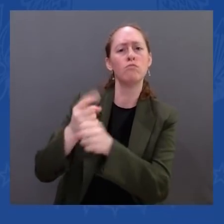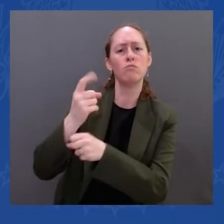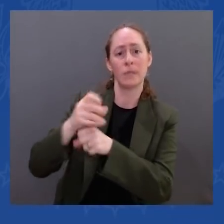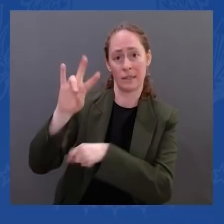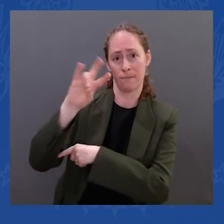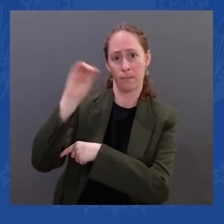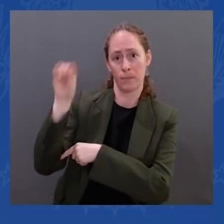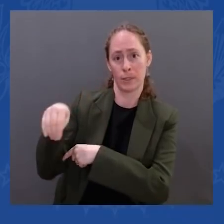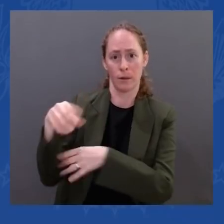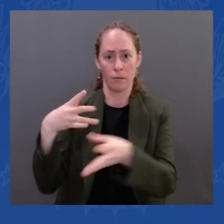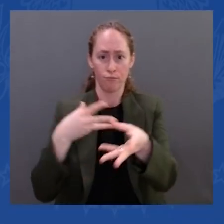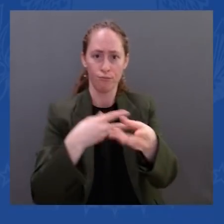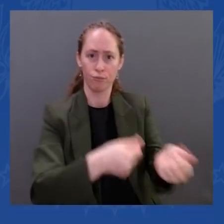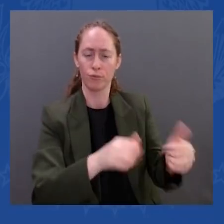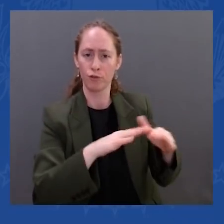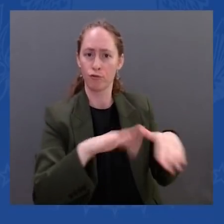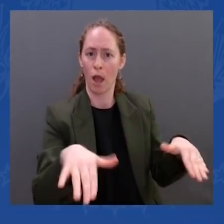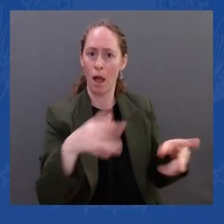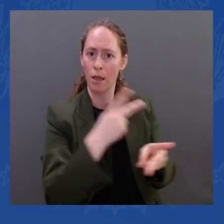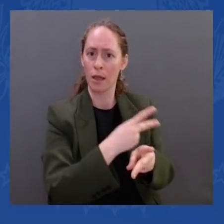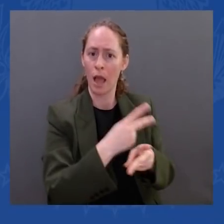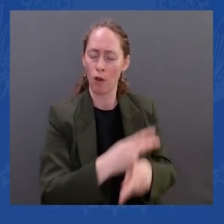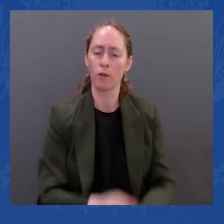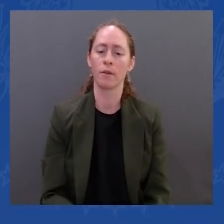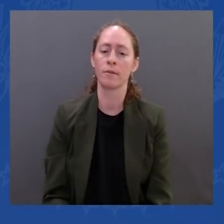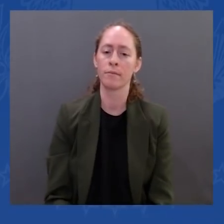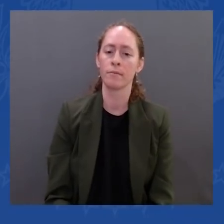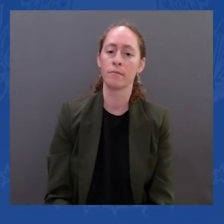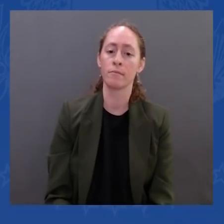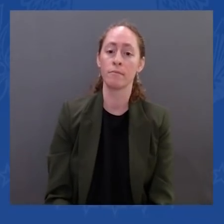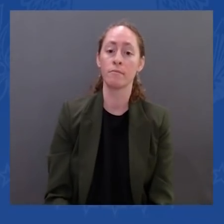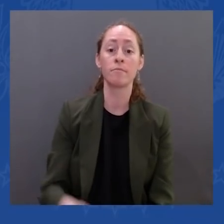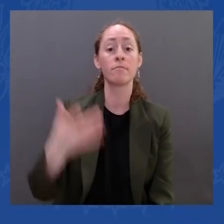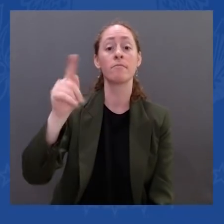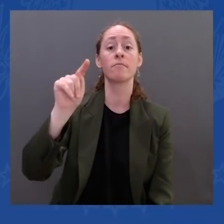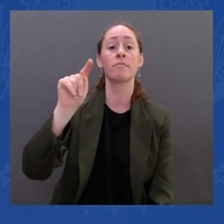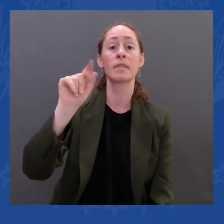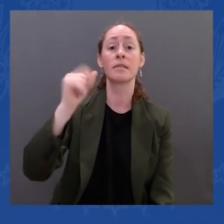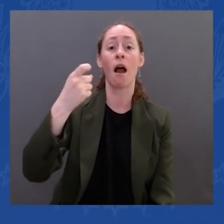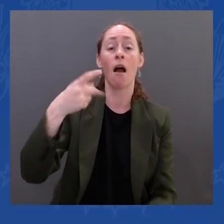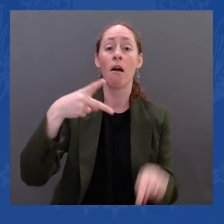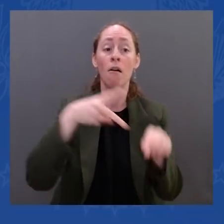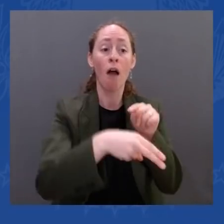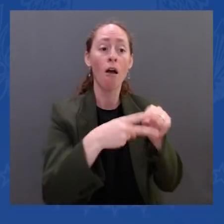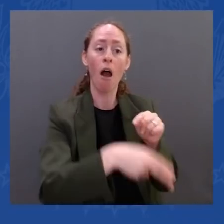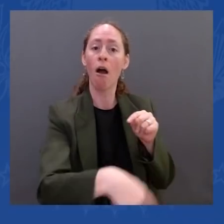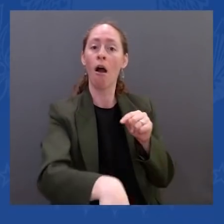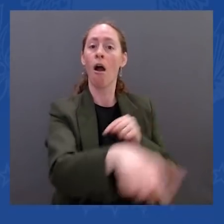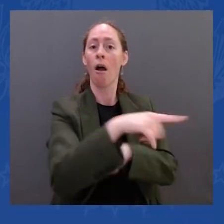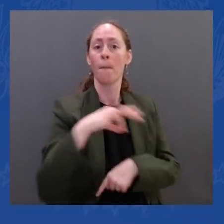and working-class people, et cetera -- all those things would be very helpful. And we -- but when we have a 50-50 Senate,